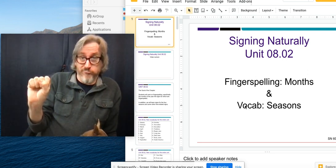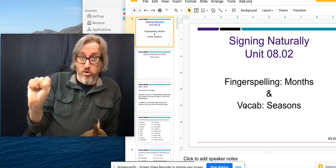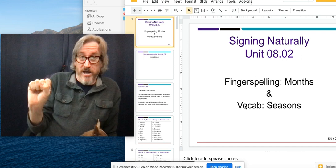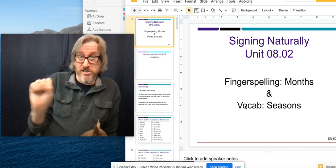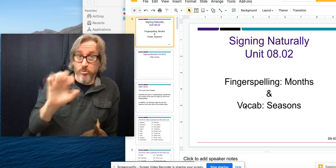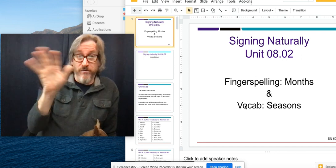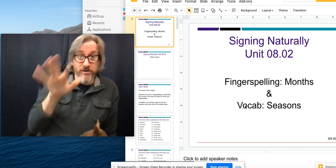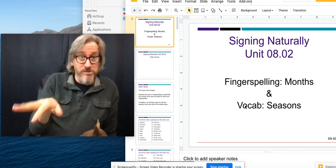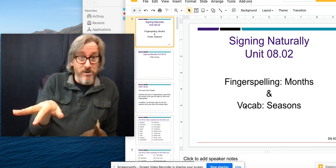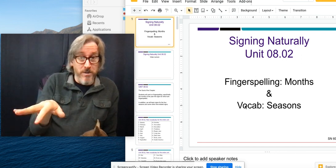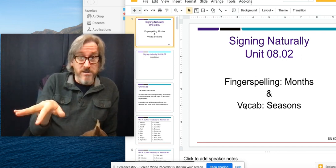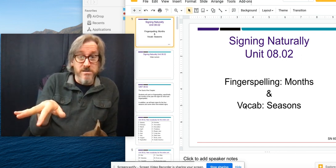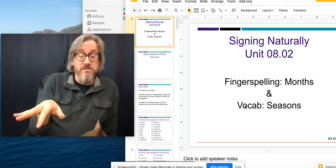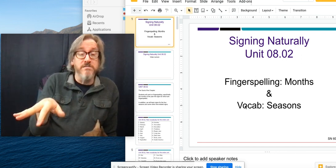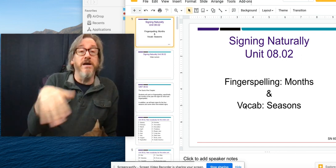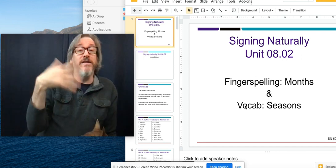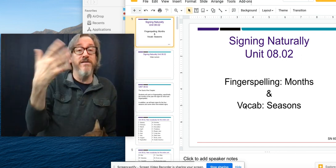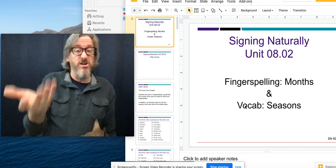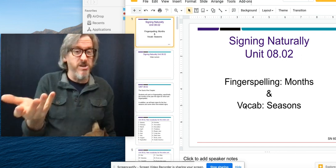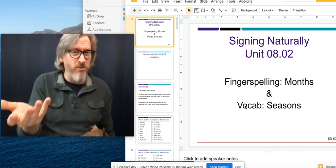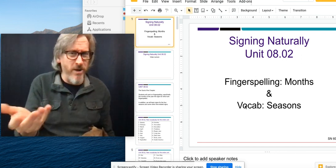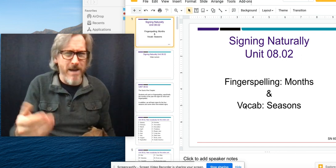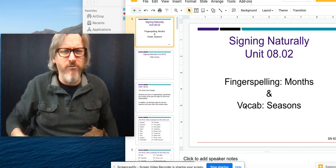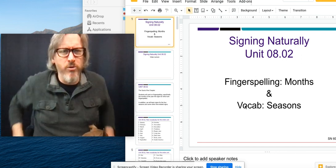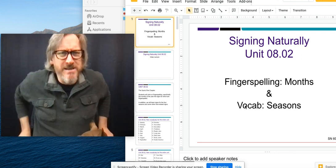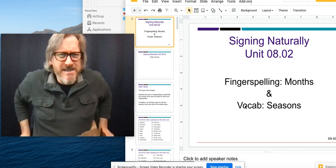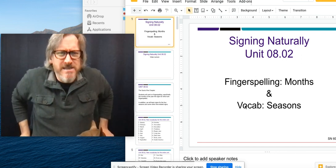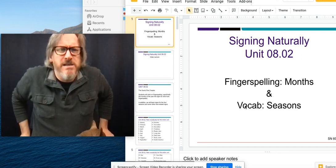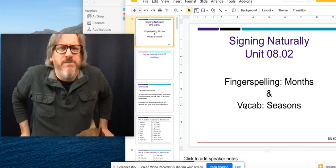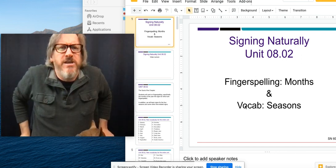okay so we're gonna fingerspell the months and then there's some vocab for the seasons